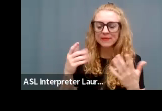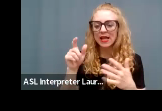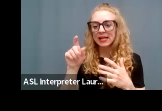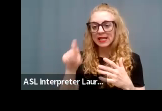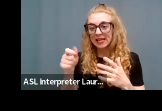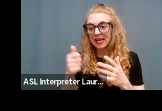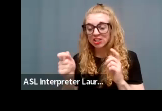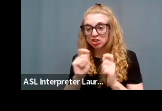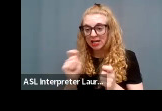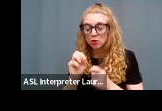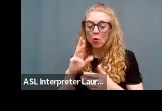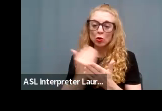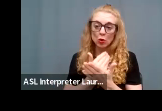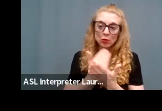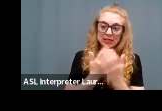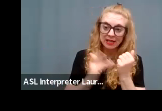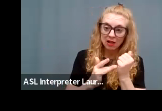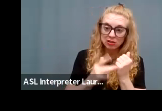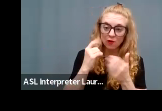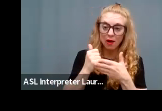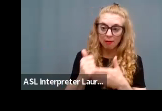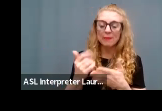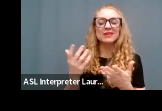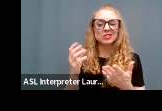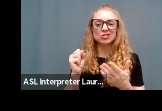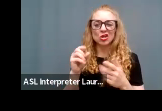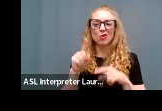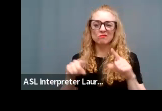um any new technology that might help them so it just depends depending on the individual